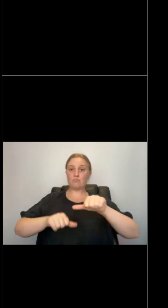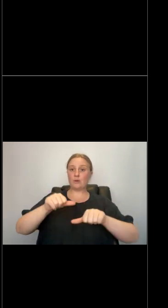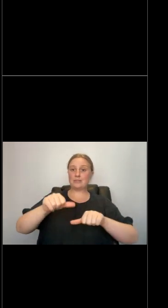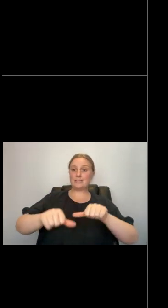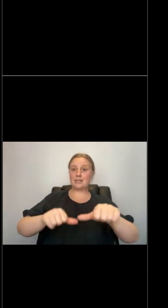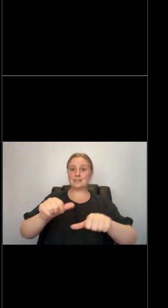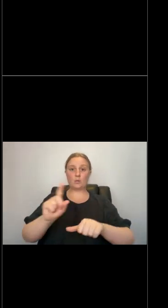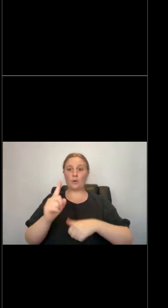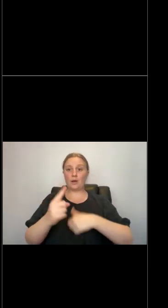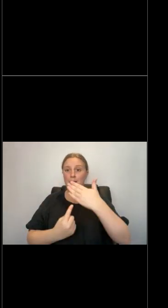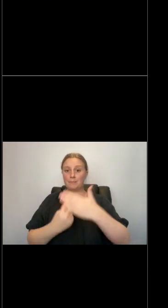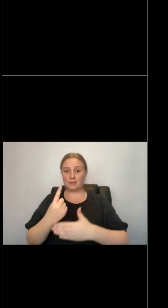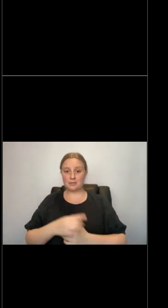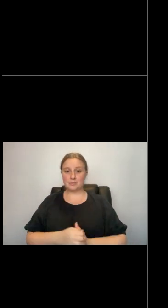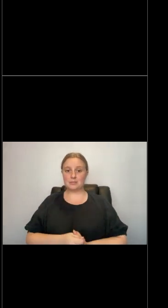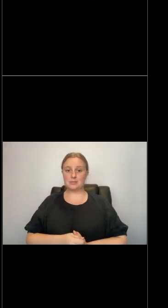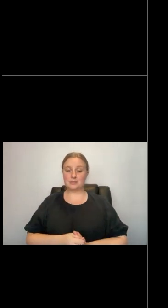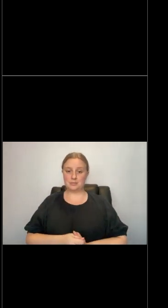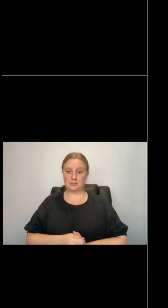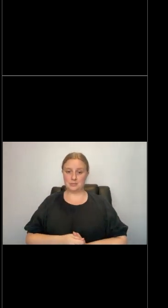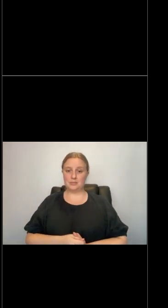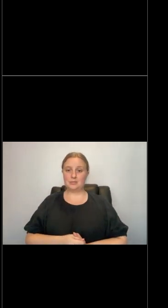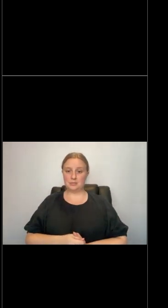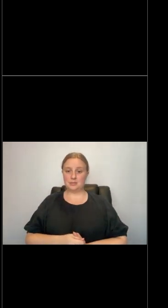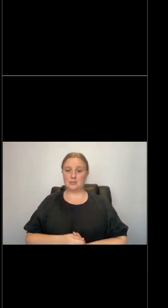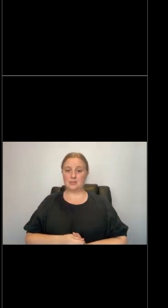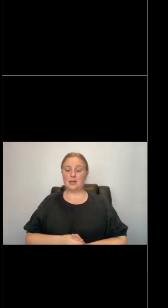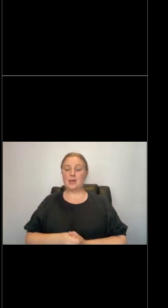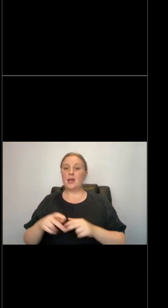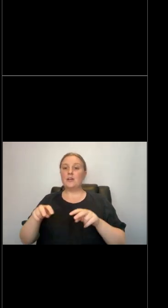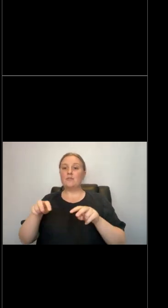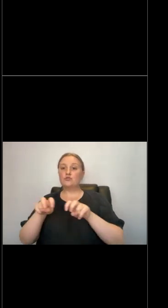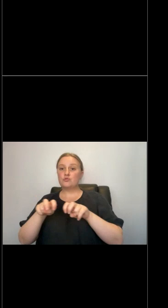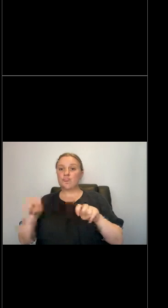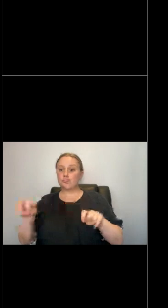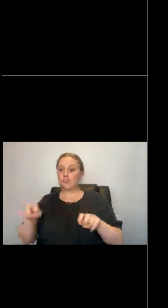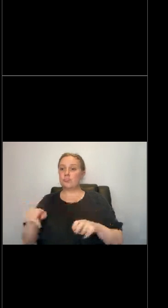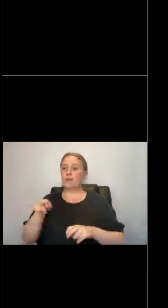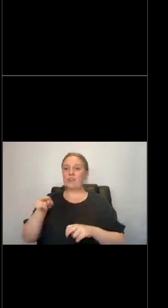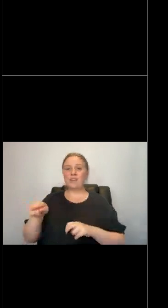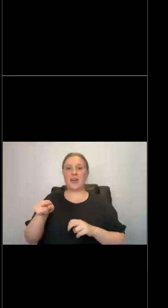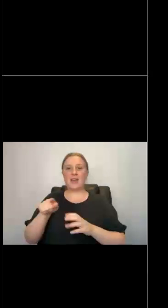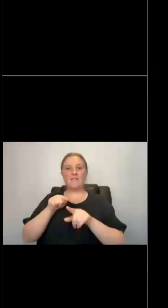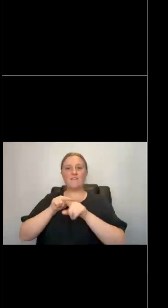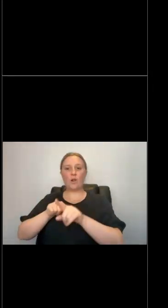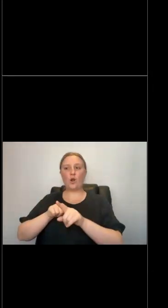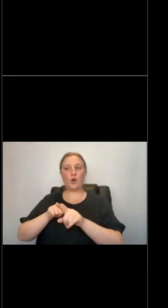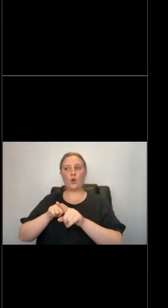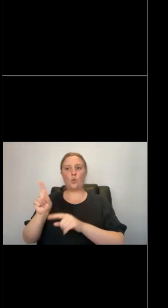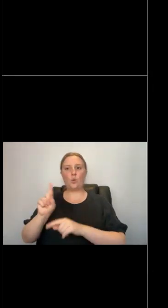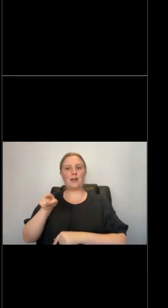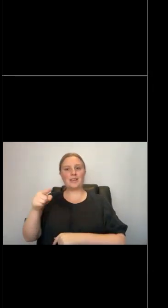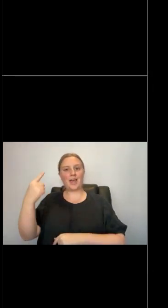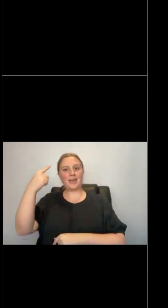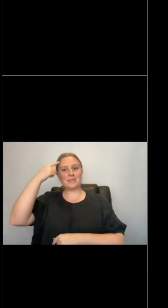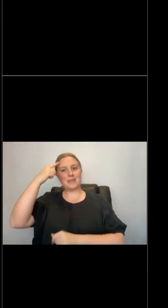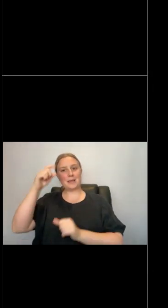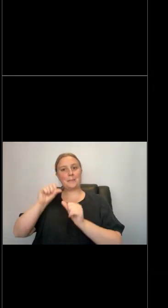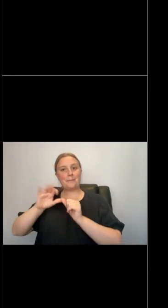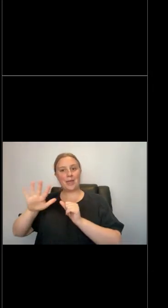each panel conducts hearings in the way it sees fit. There are some basic rules they have to apply and they must act